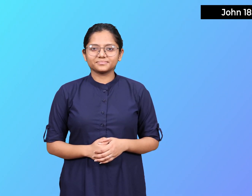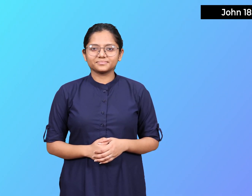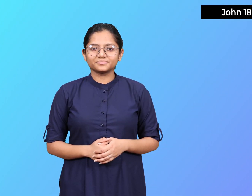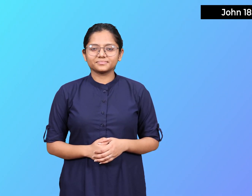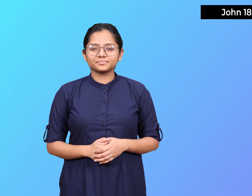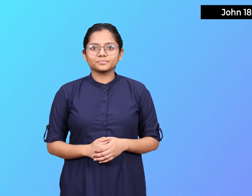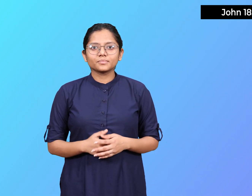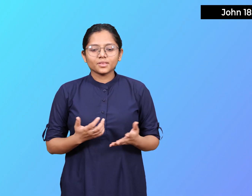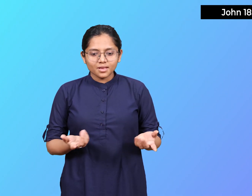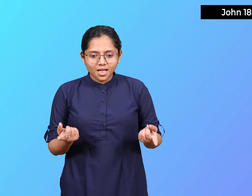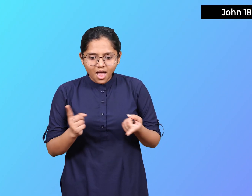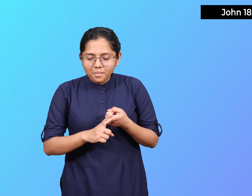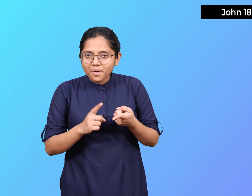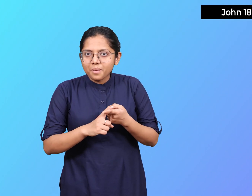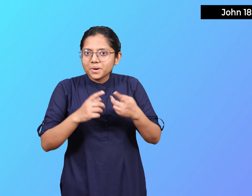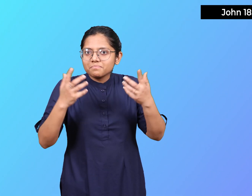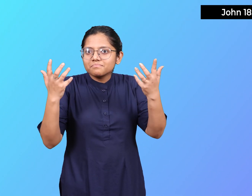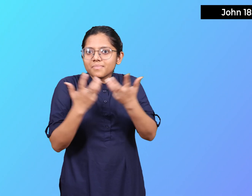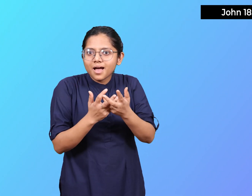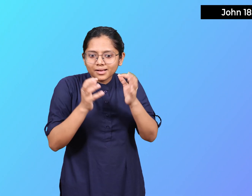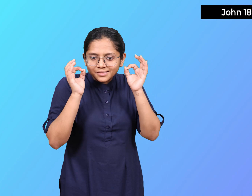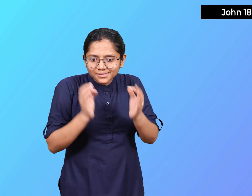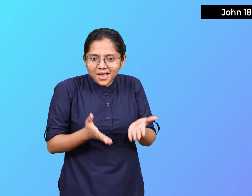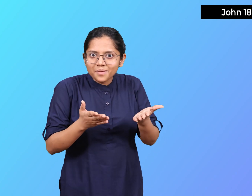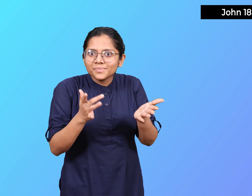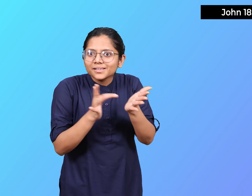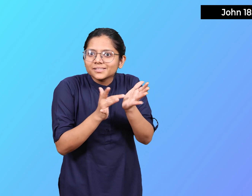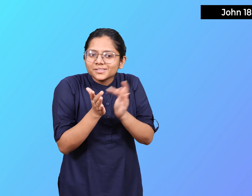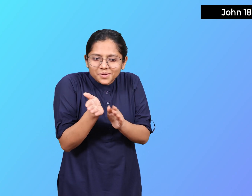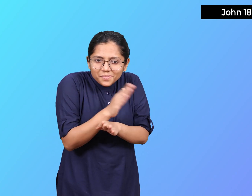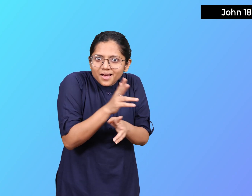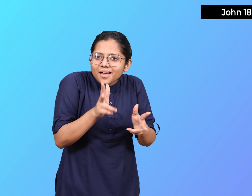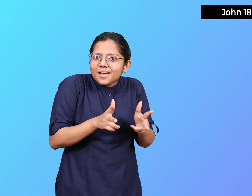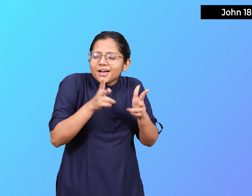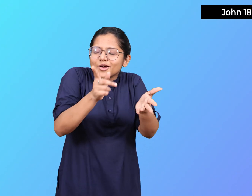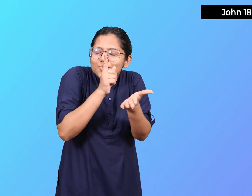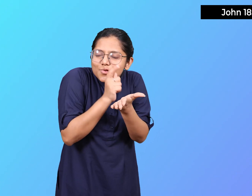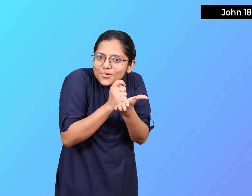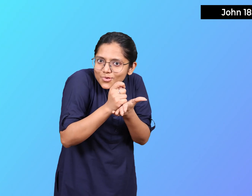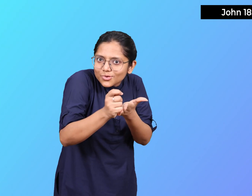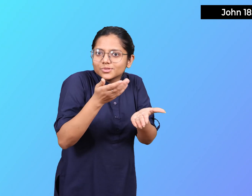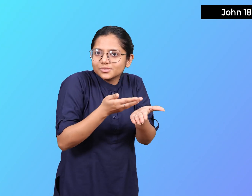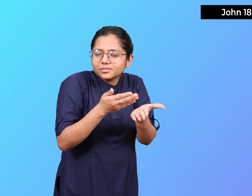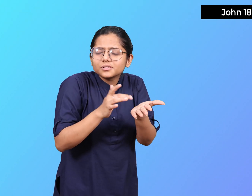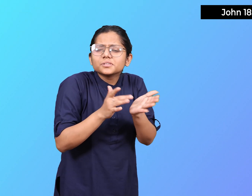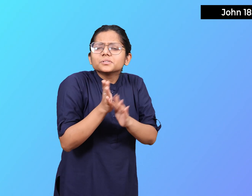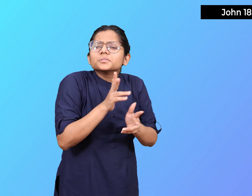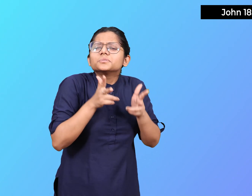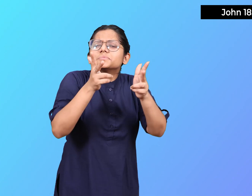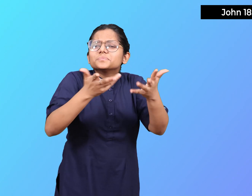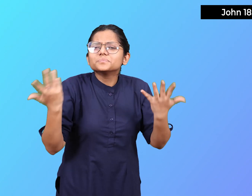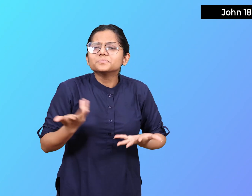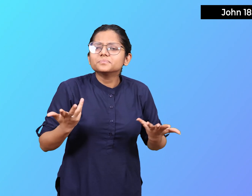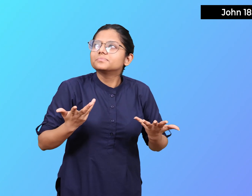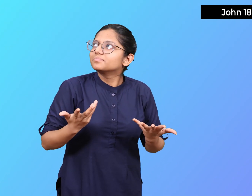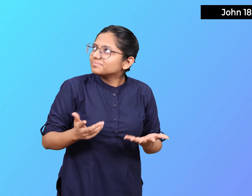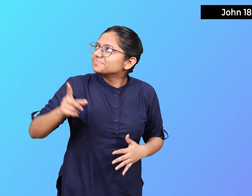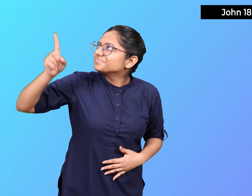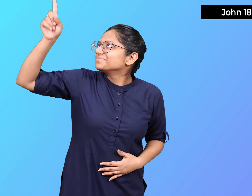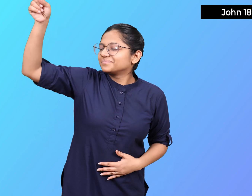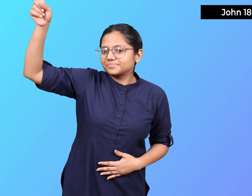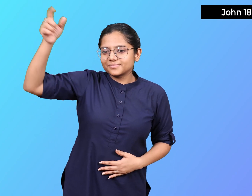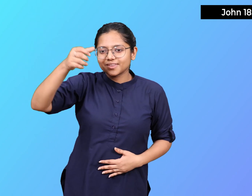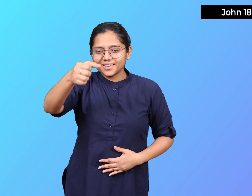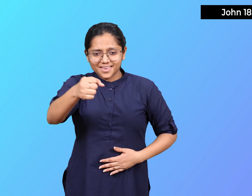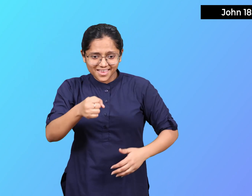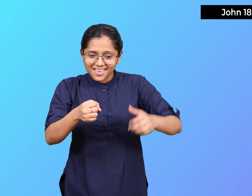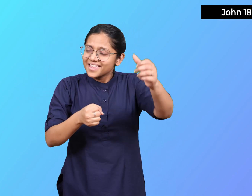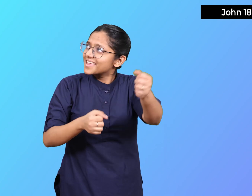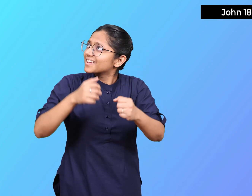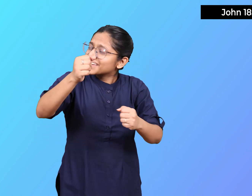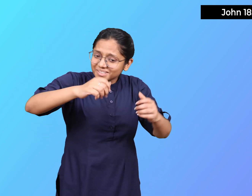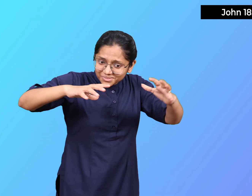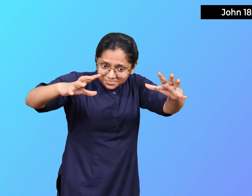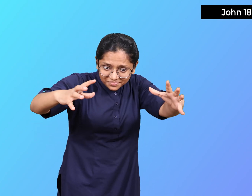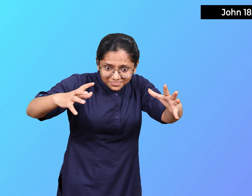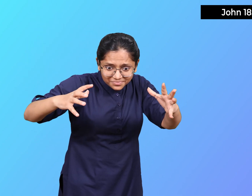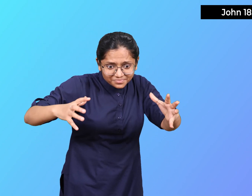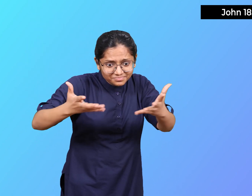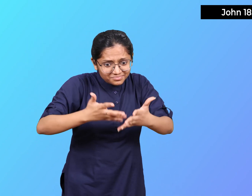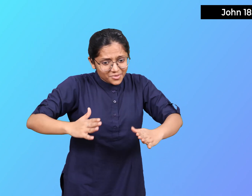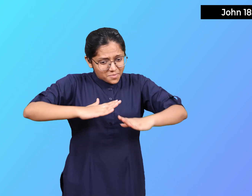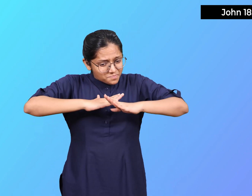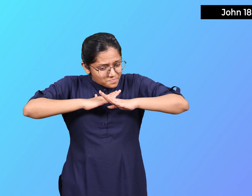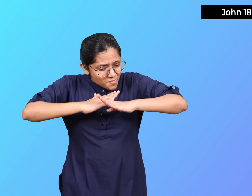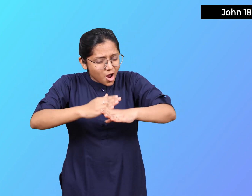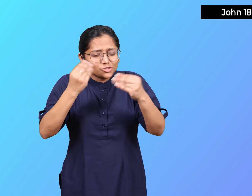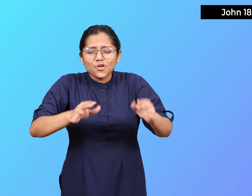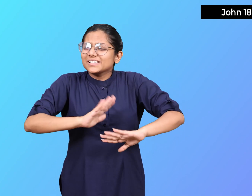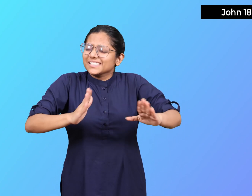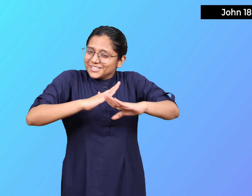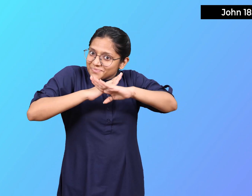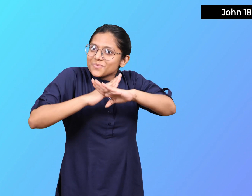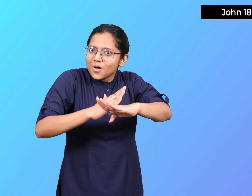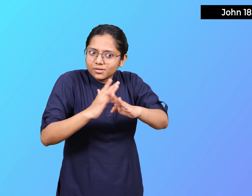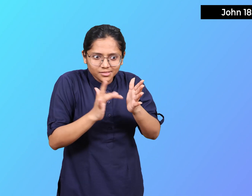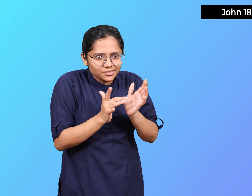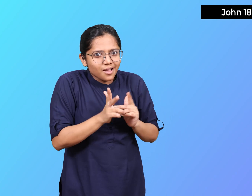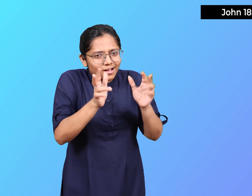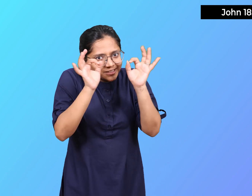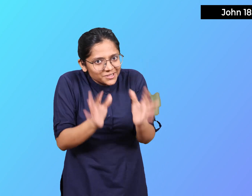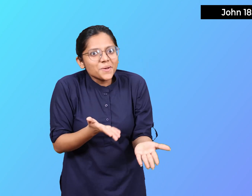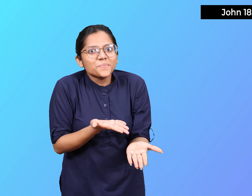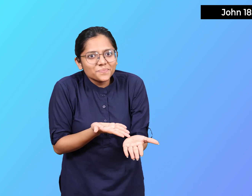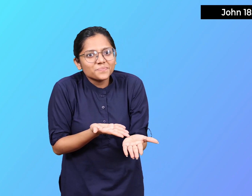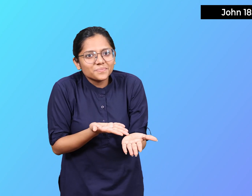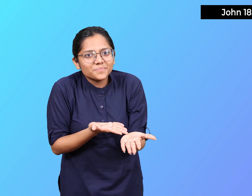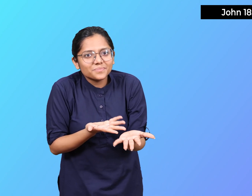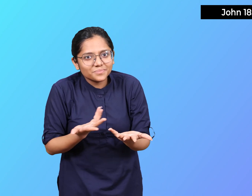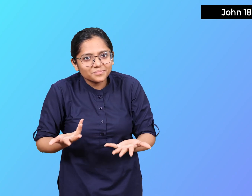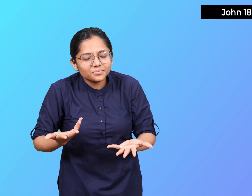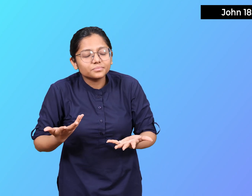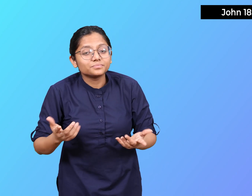This was to show the truth of what Jesus said earlier: “I have not lost anyone you gave me.”